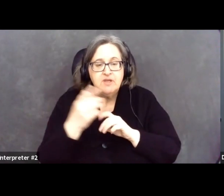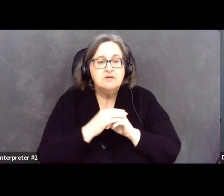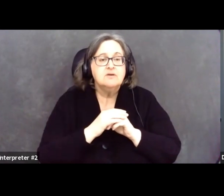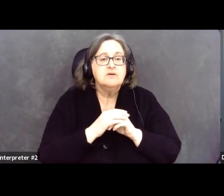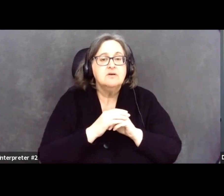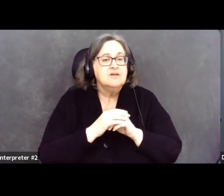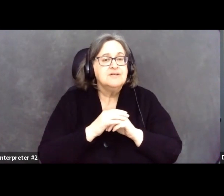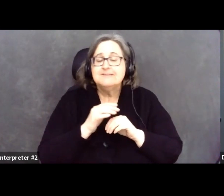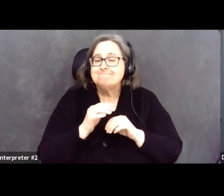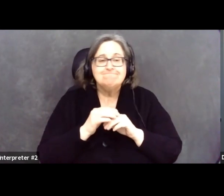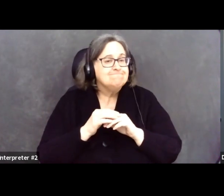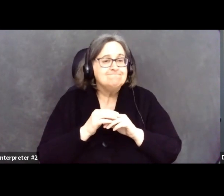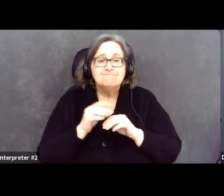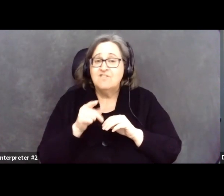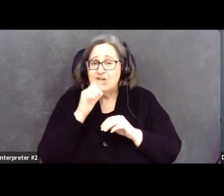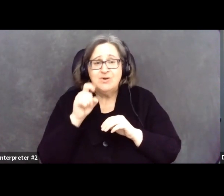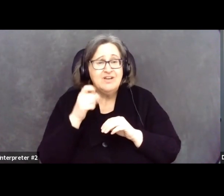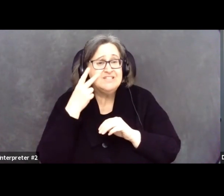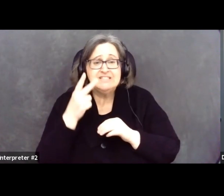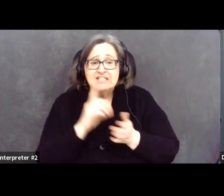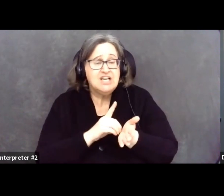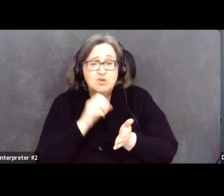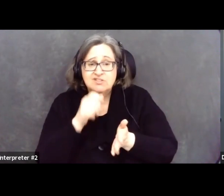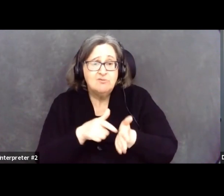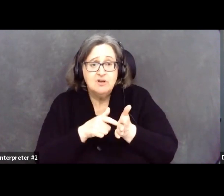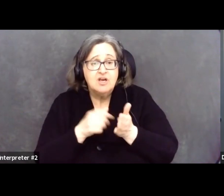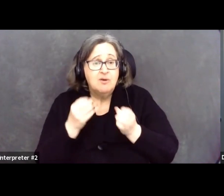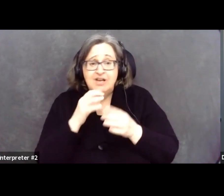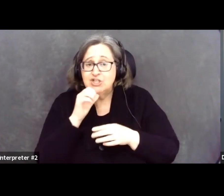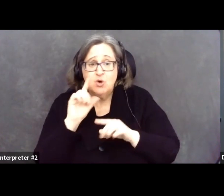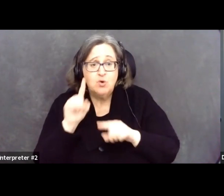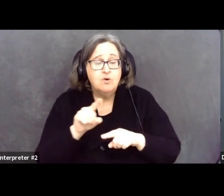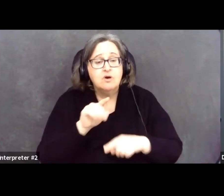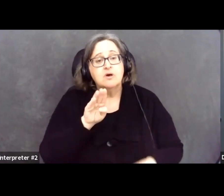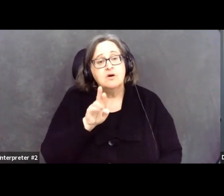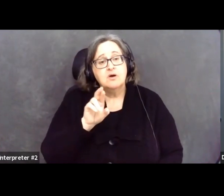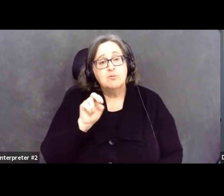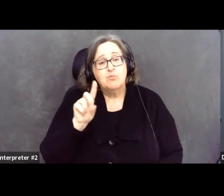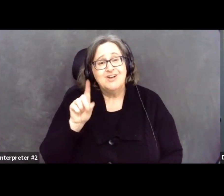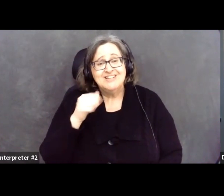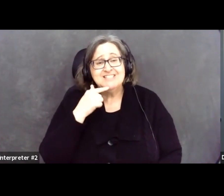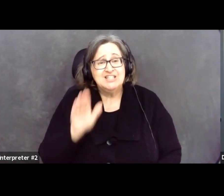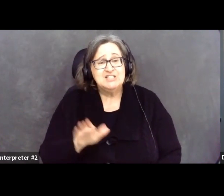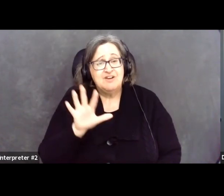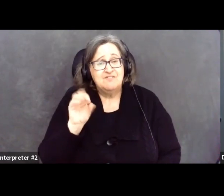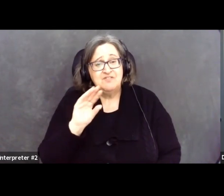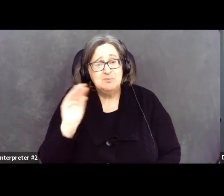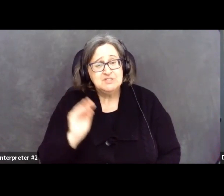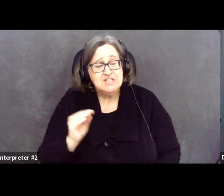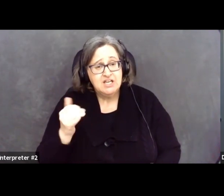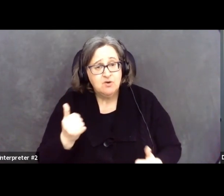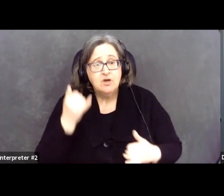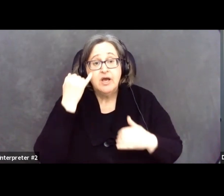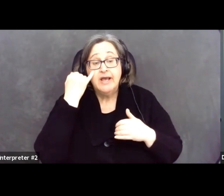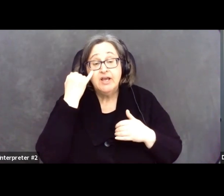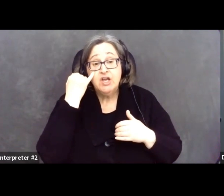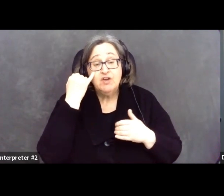they don't have to go see a doctor and many don't. Brenda said it is close to 50%. If you don't have